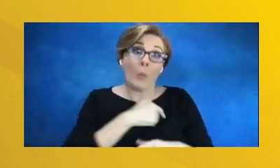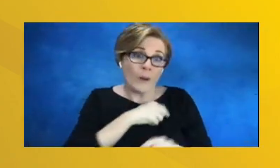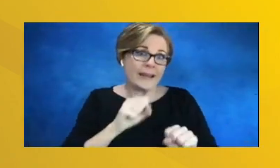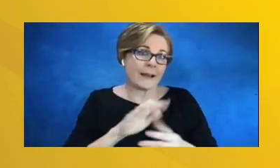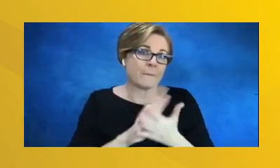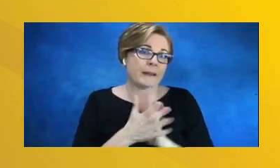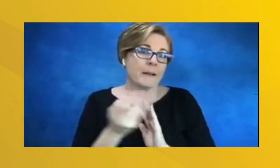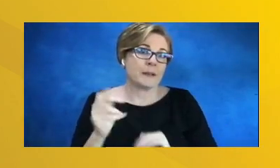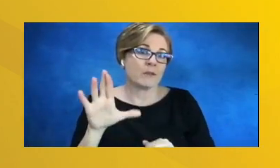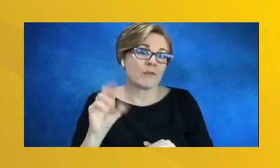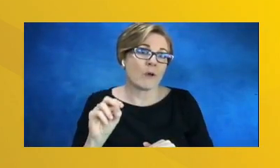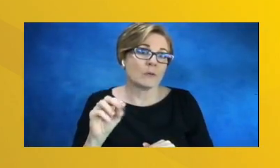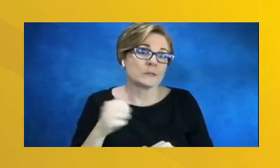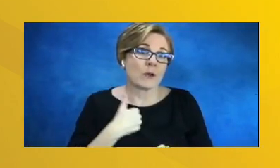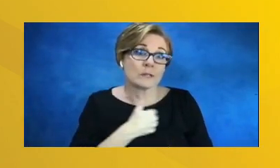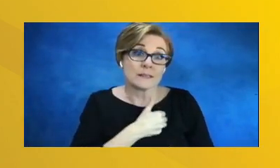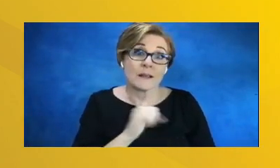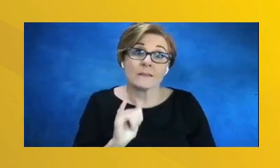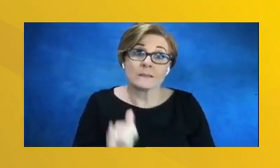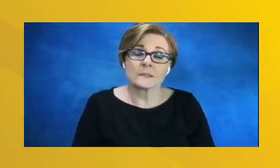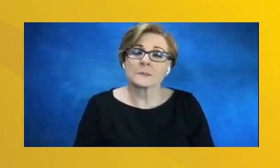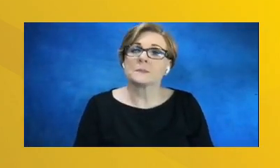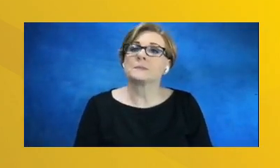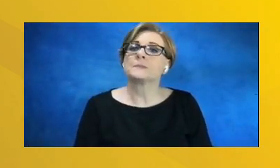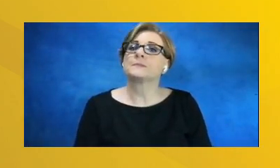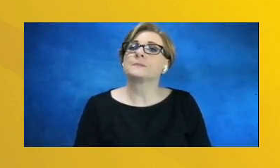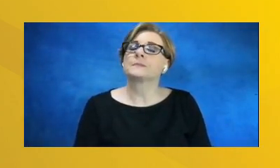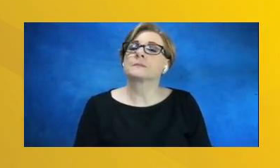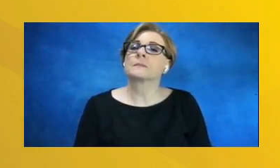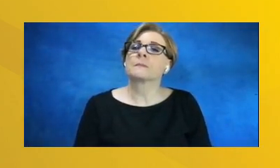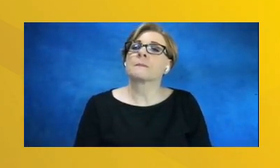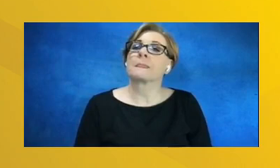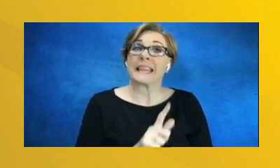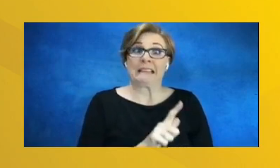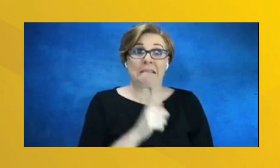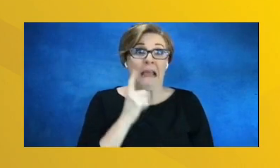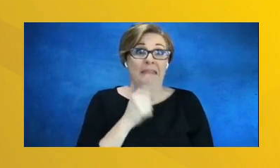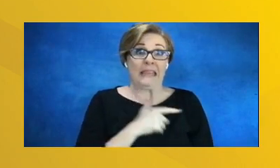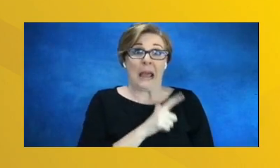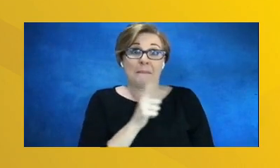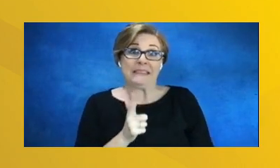I think I'm next in the order on the screen.